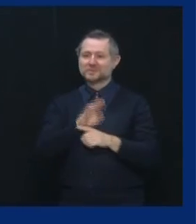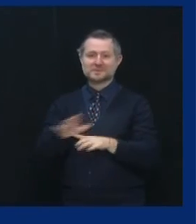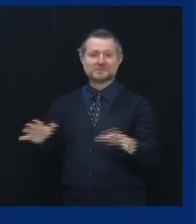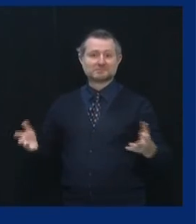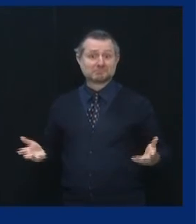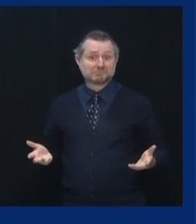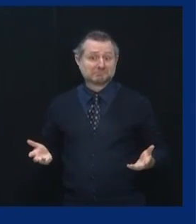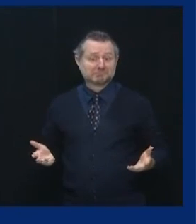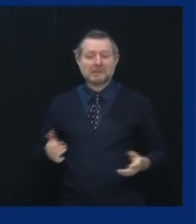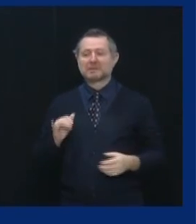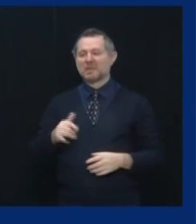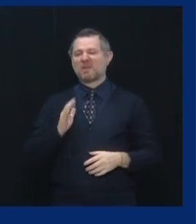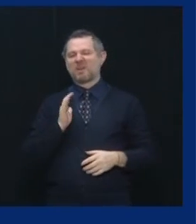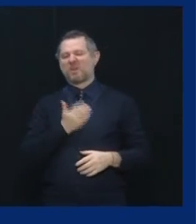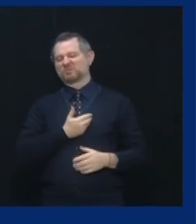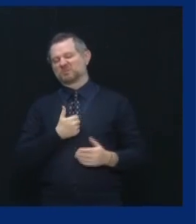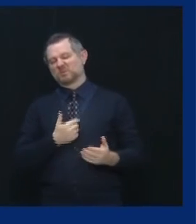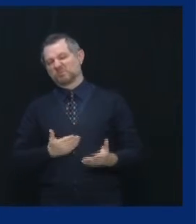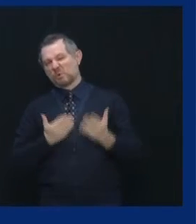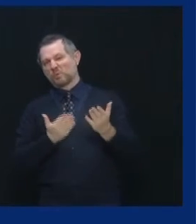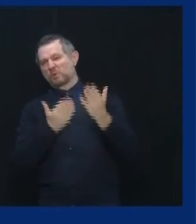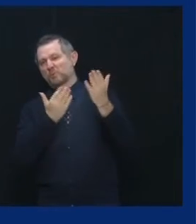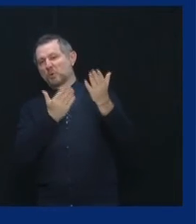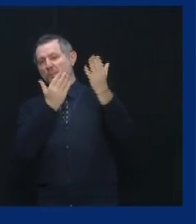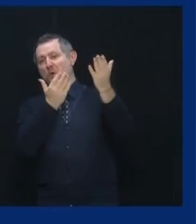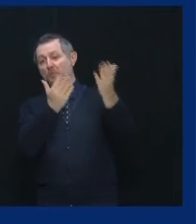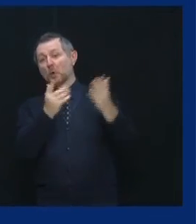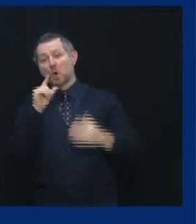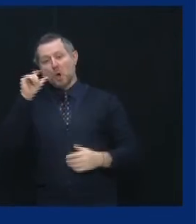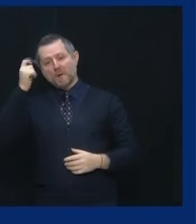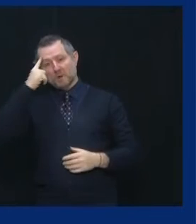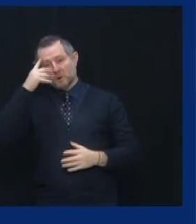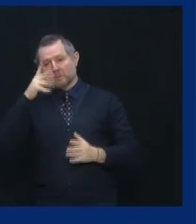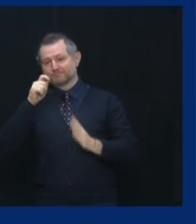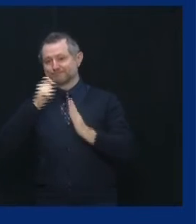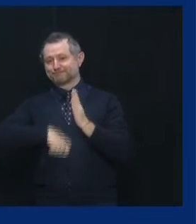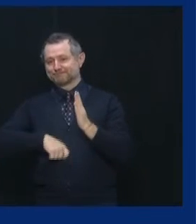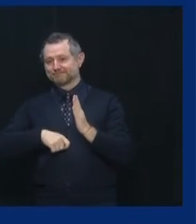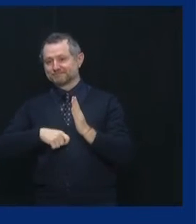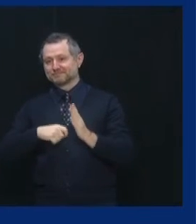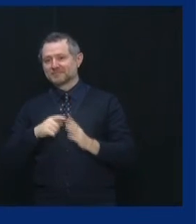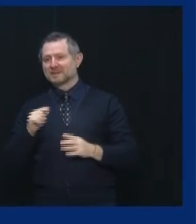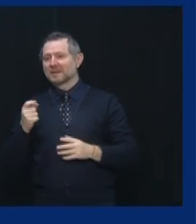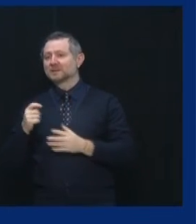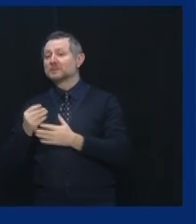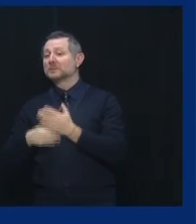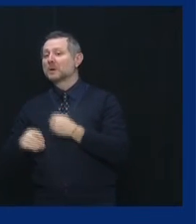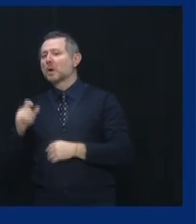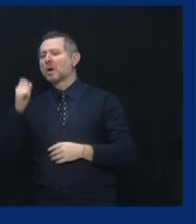THE ONLY DIFFERENCE IS THE STATE GETS THE MONEY VERSUS OTHERS. SO THAT IS THE PROPOSAL WHICH